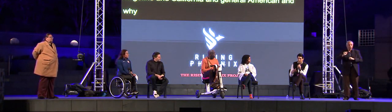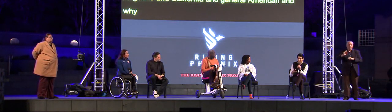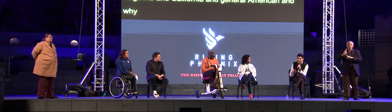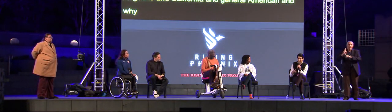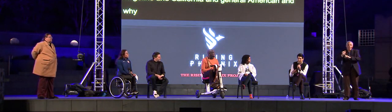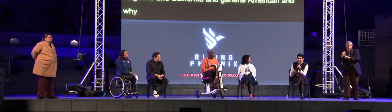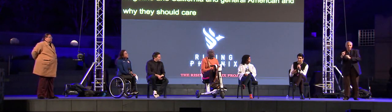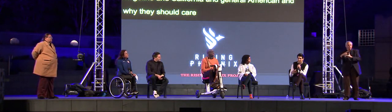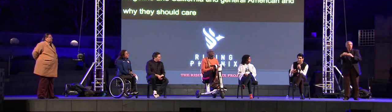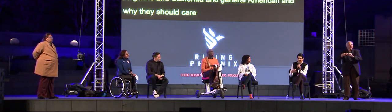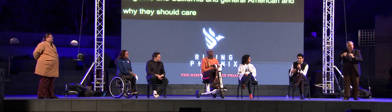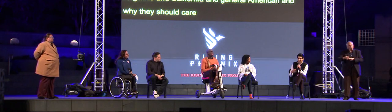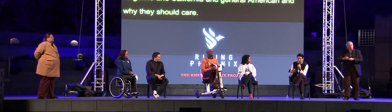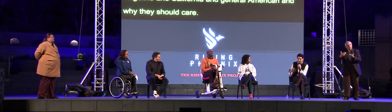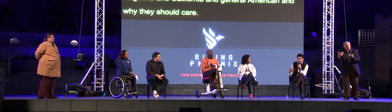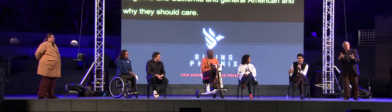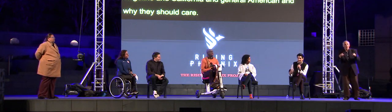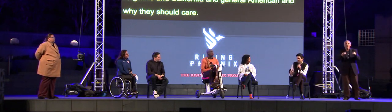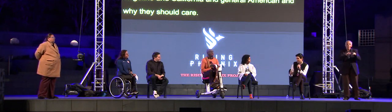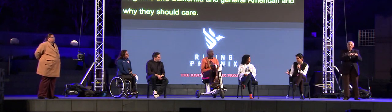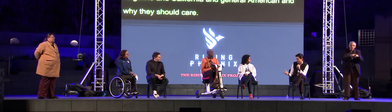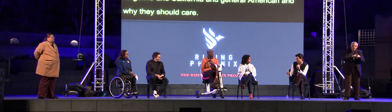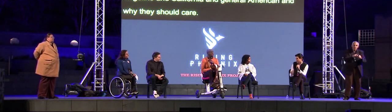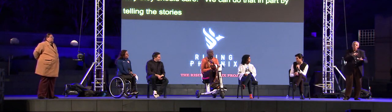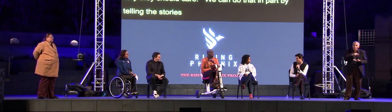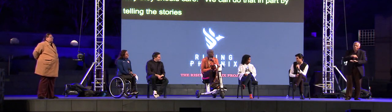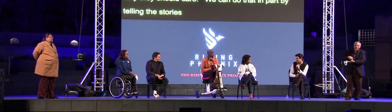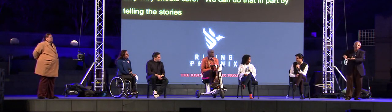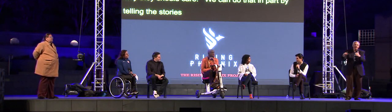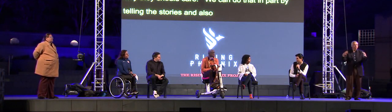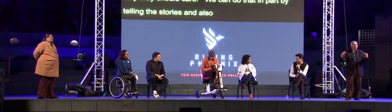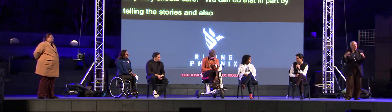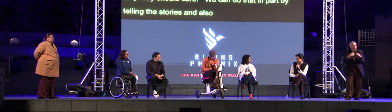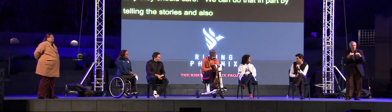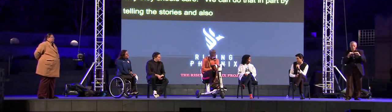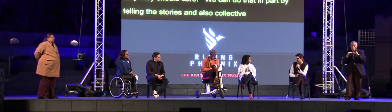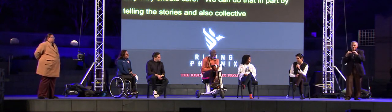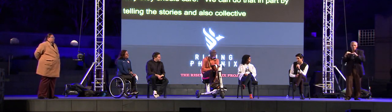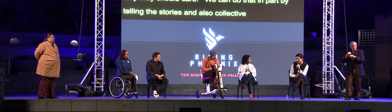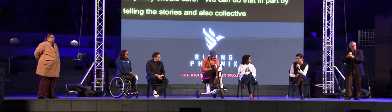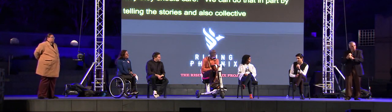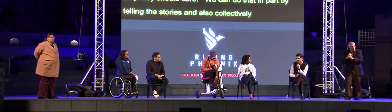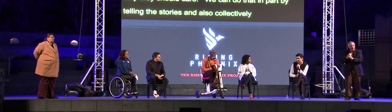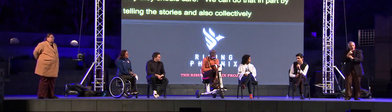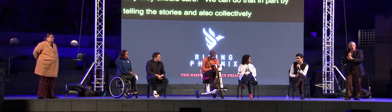but we also need to collectively co-create, bring on the right community partners,